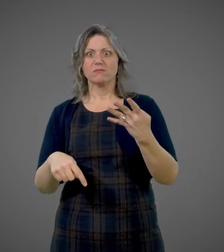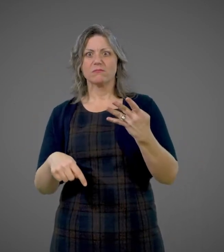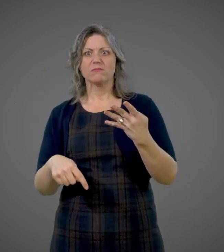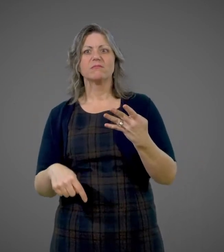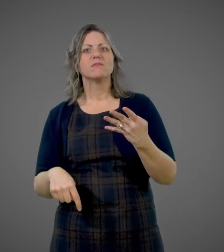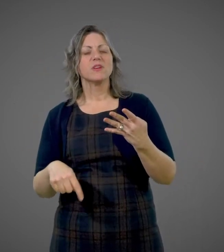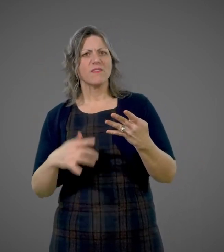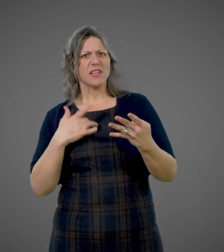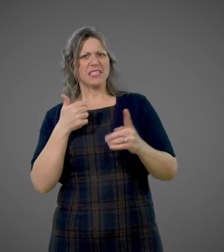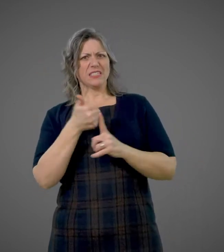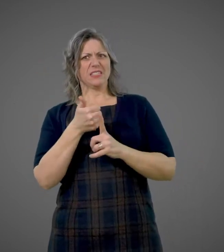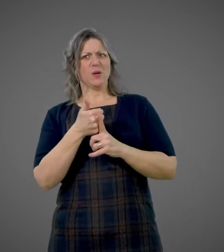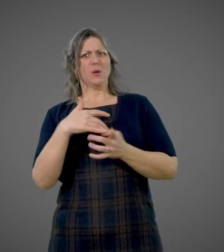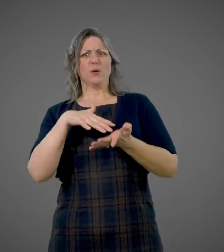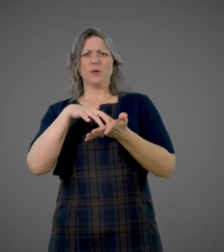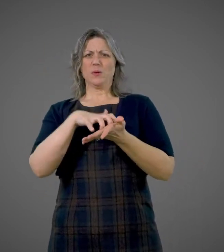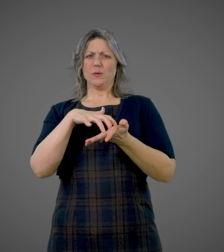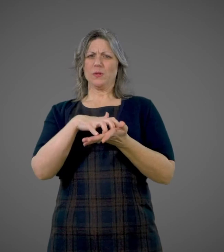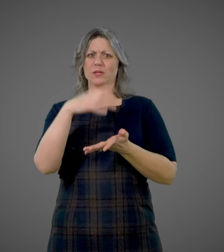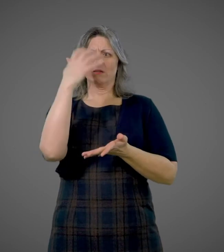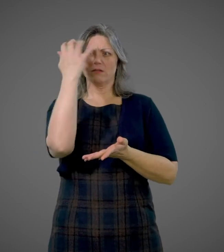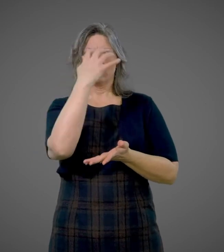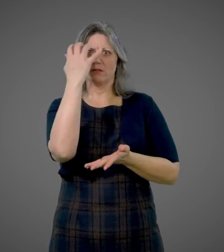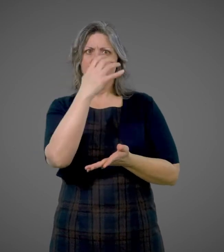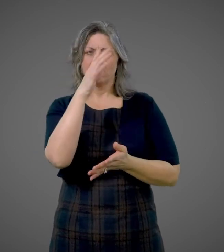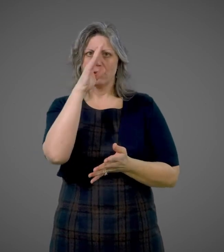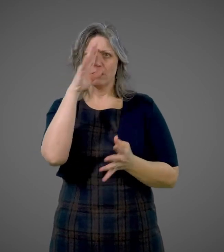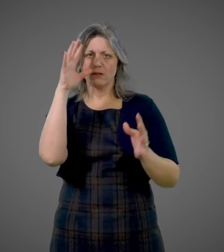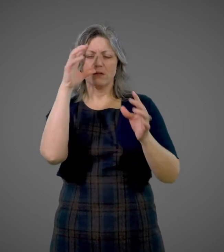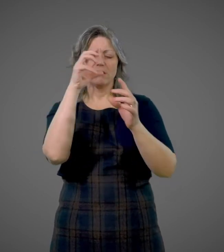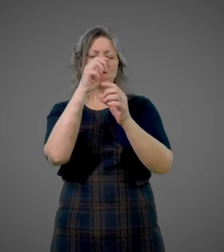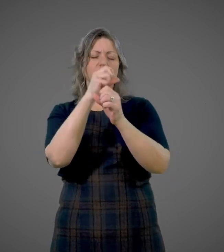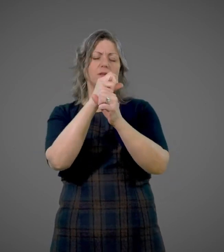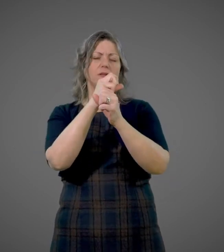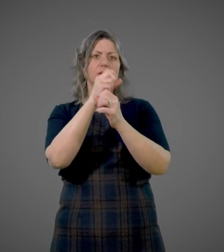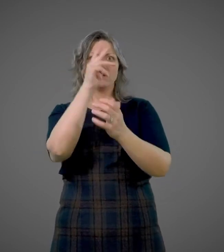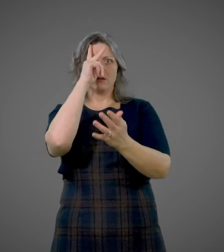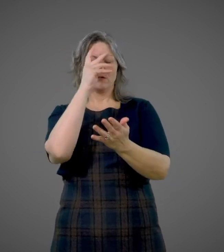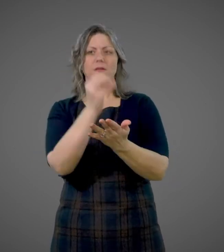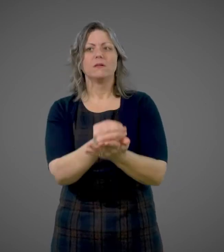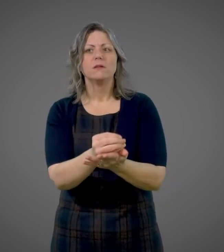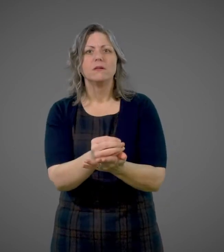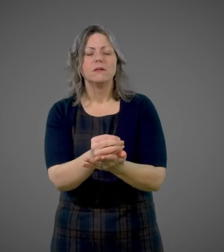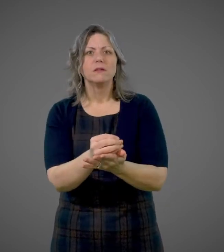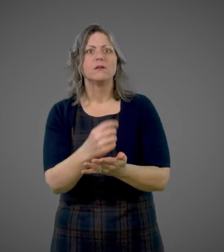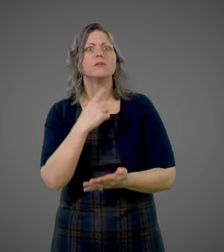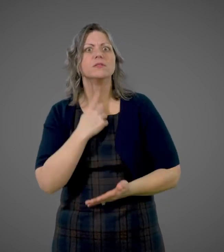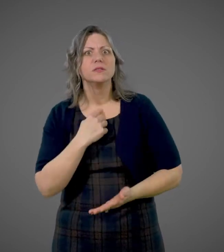If you feel weak and disoriented, as if you will pass out, and you are thirsty.